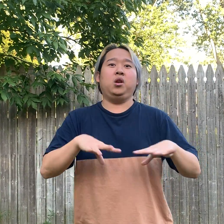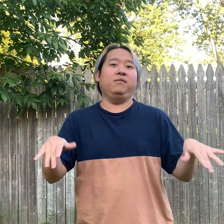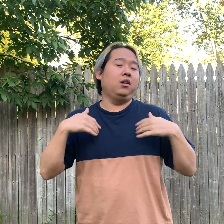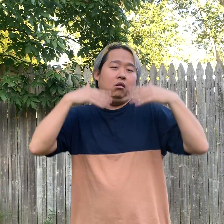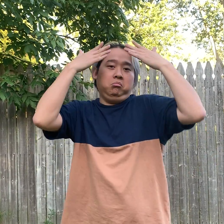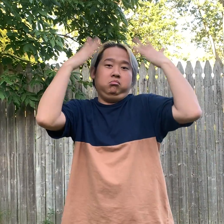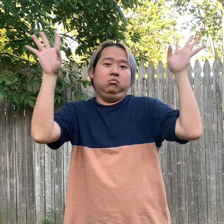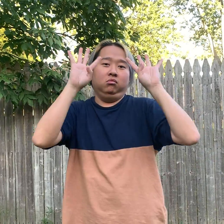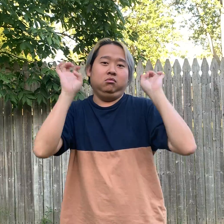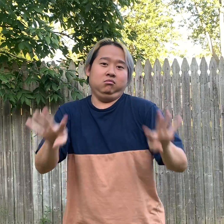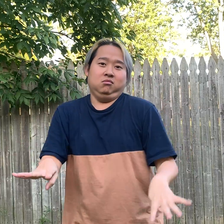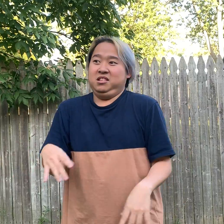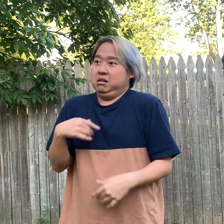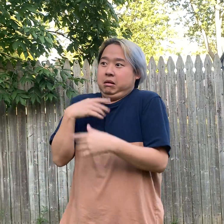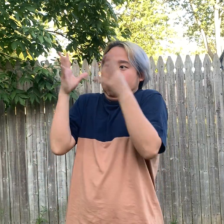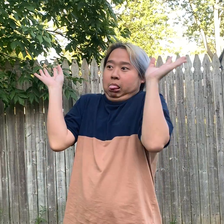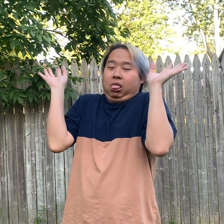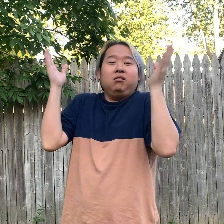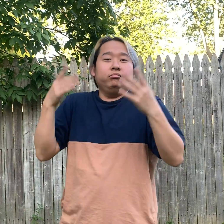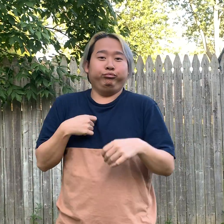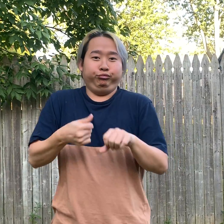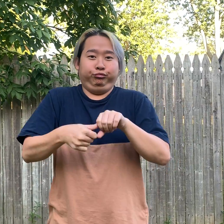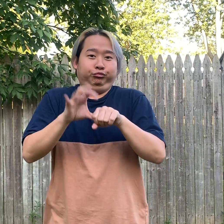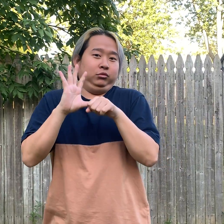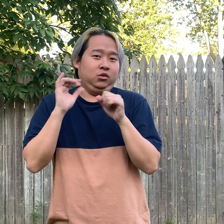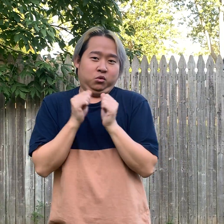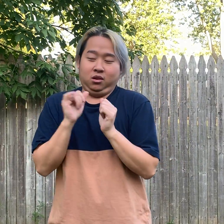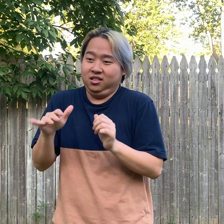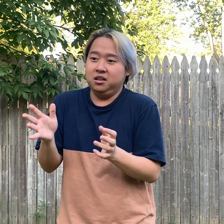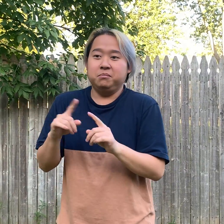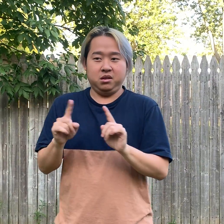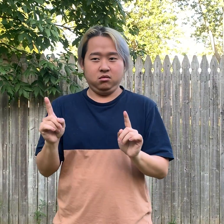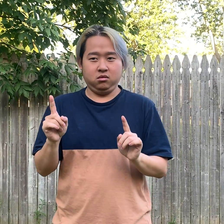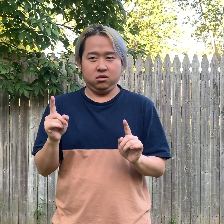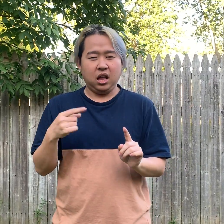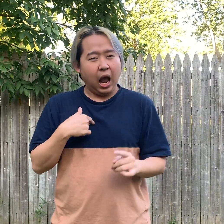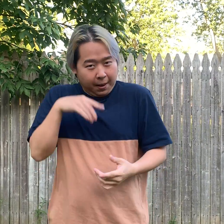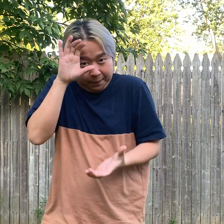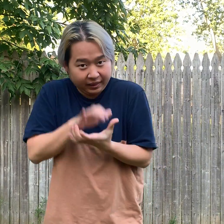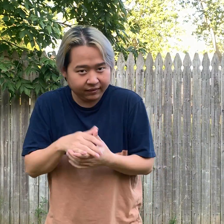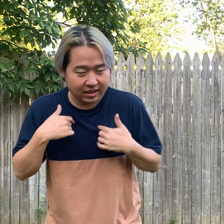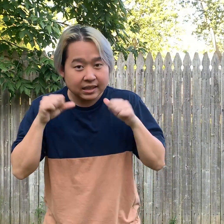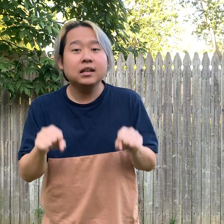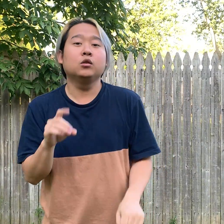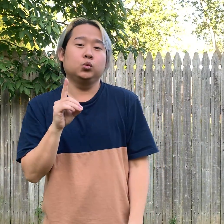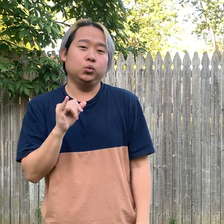or any other types of science as a high school student. That being said, I BELIEVED I could do it!